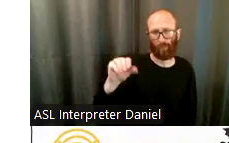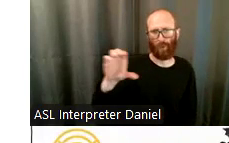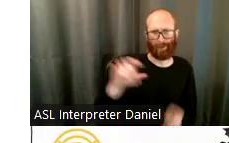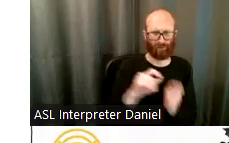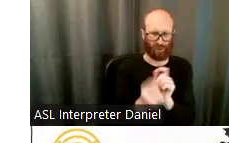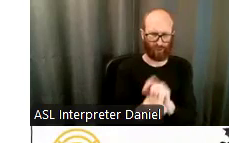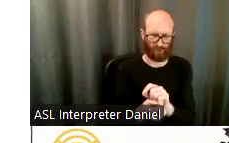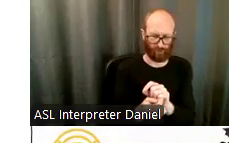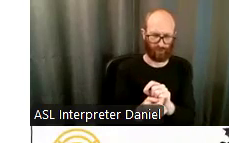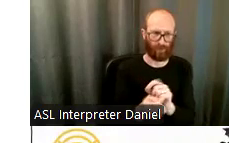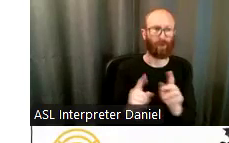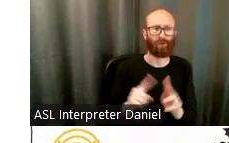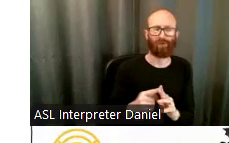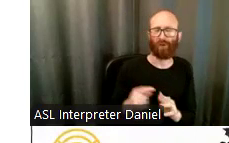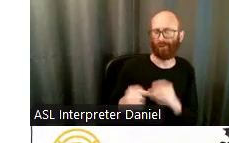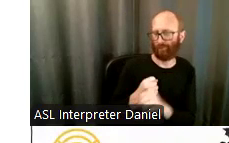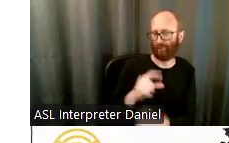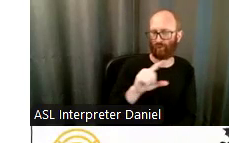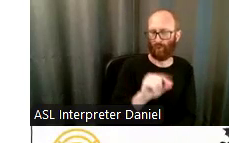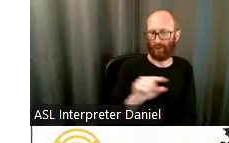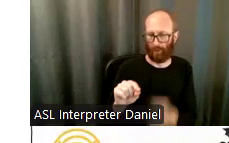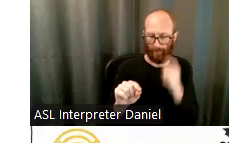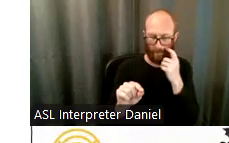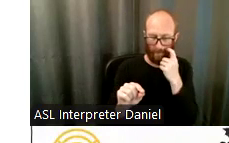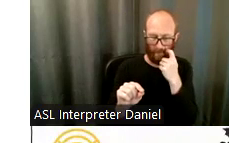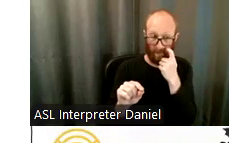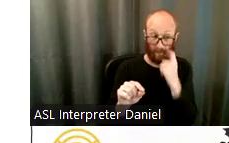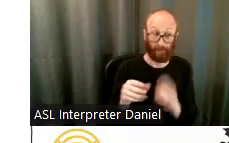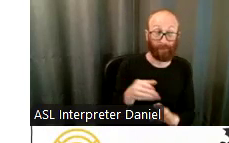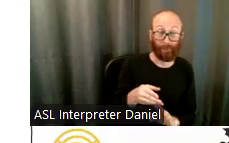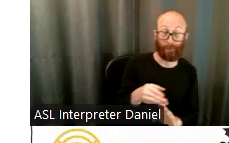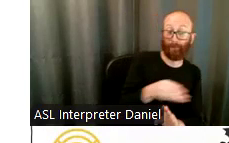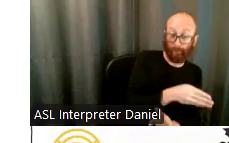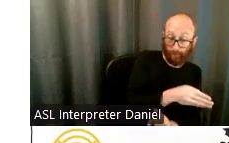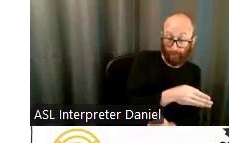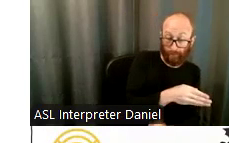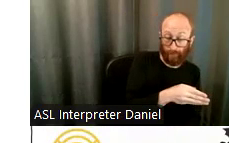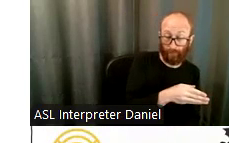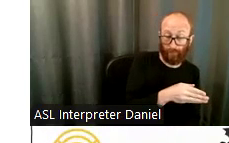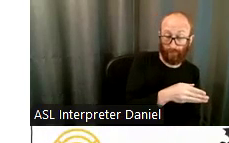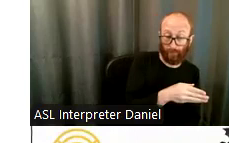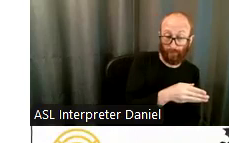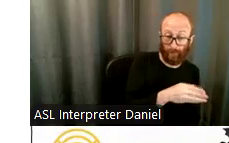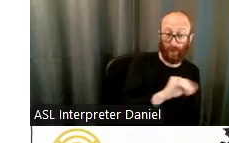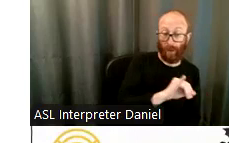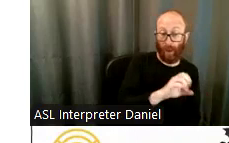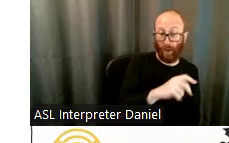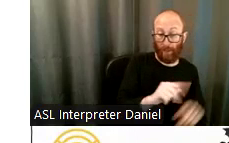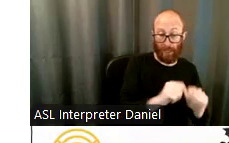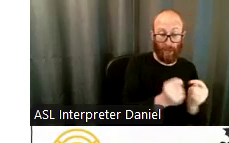effect in 2020. So before that, IEP teams could come together and decide that they